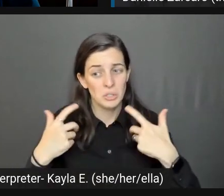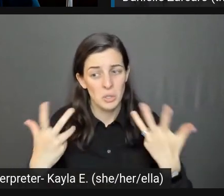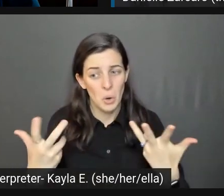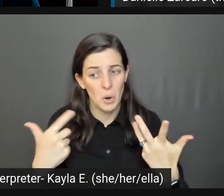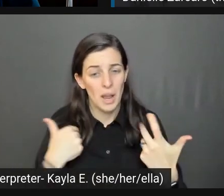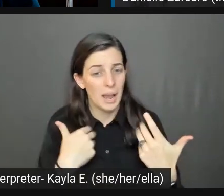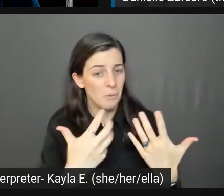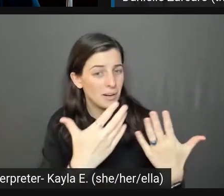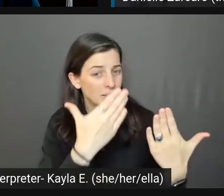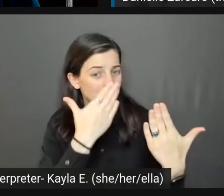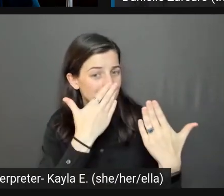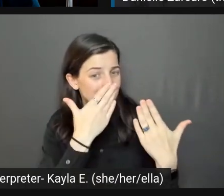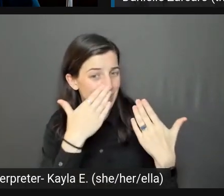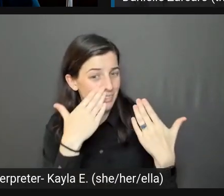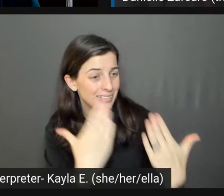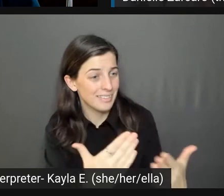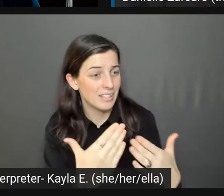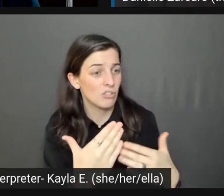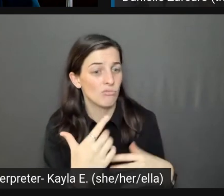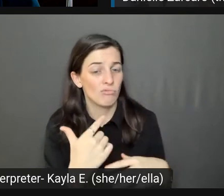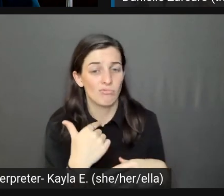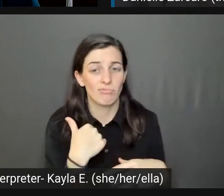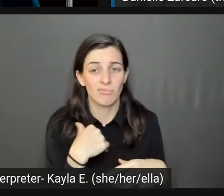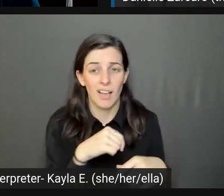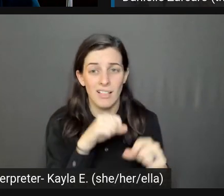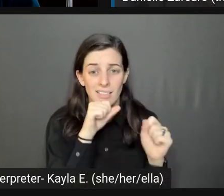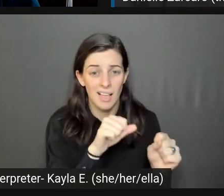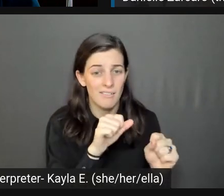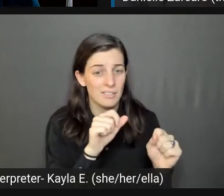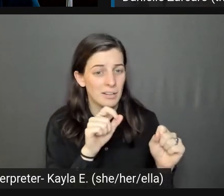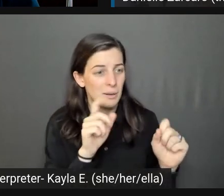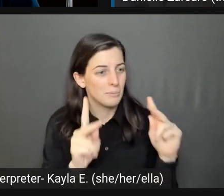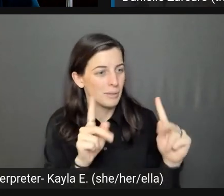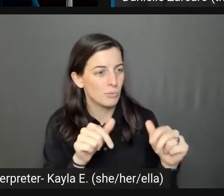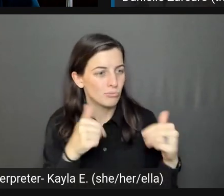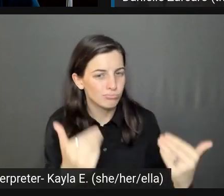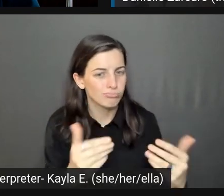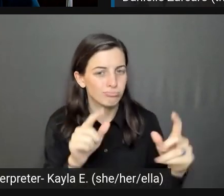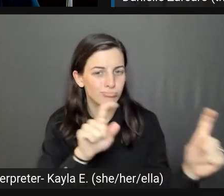I love people testing stuff and watching them test things.